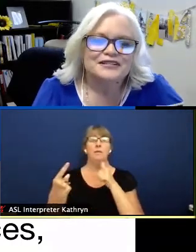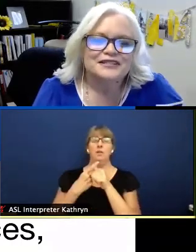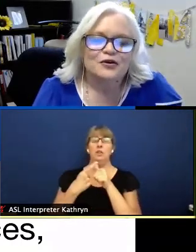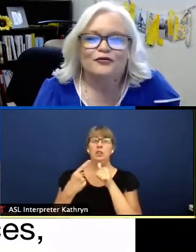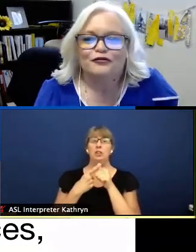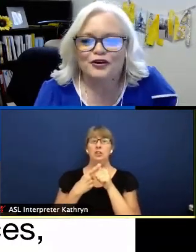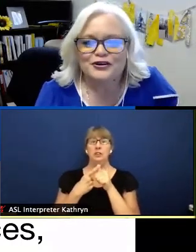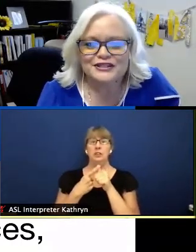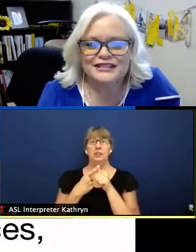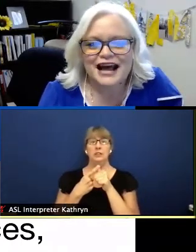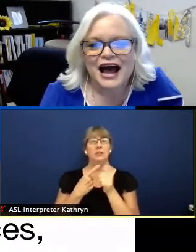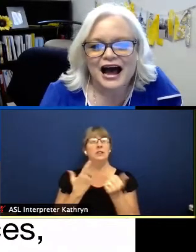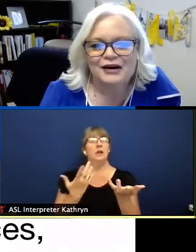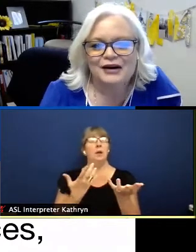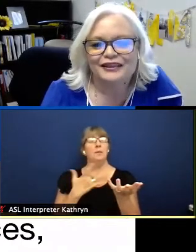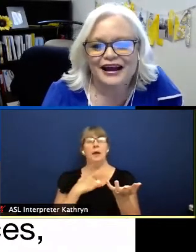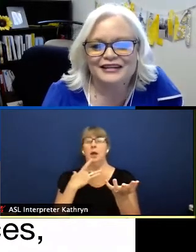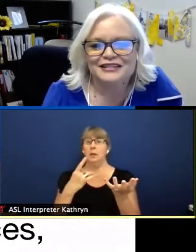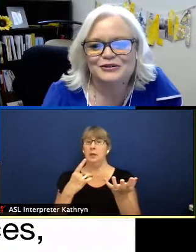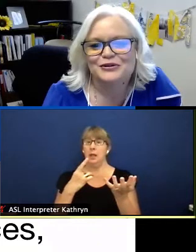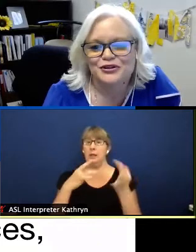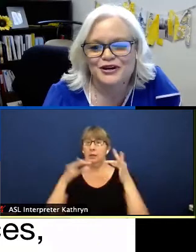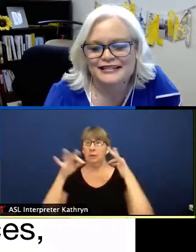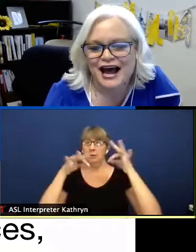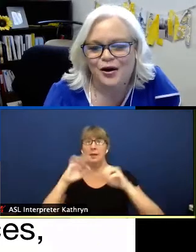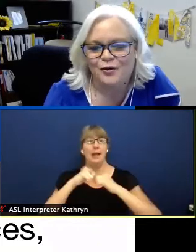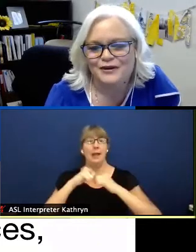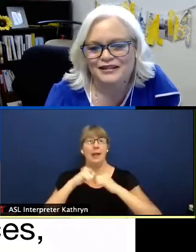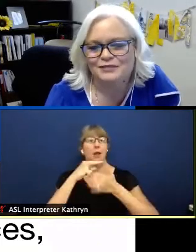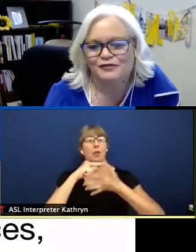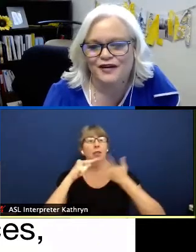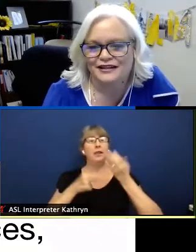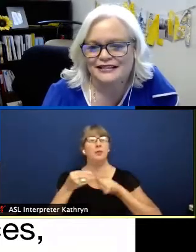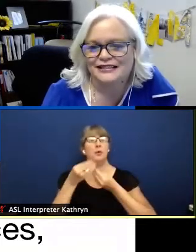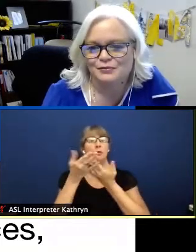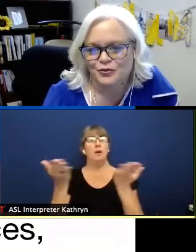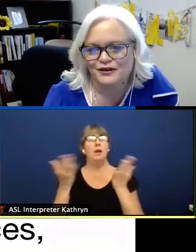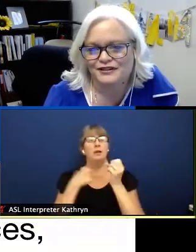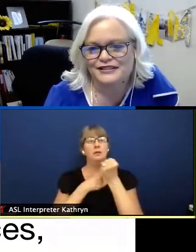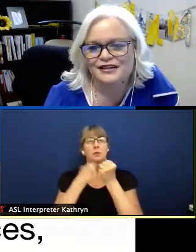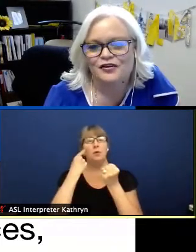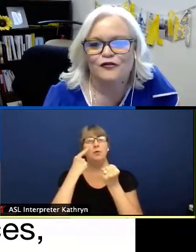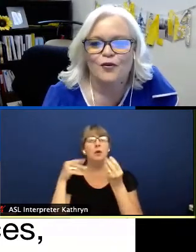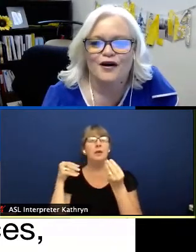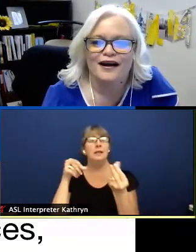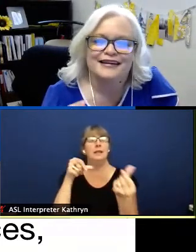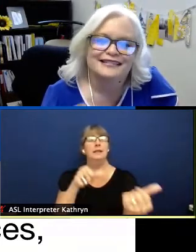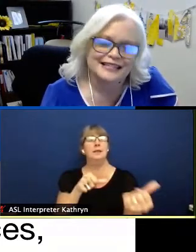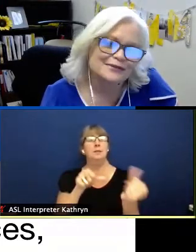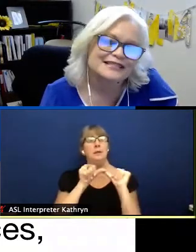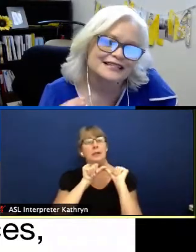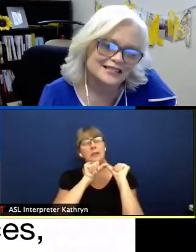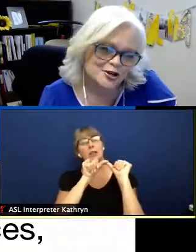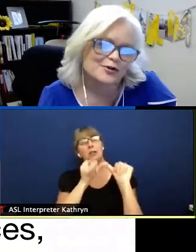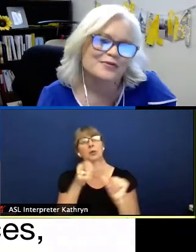So first I would like to address how these provide supports for a seamless continuum